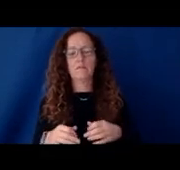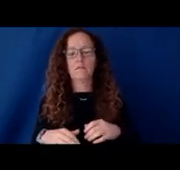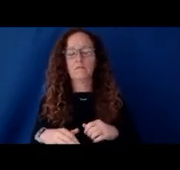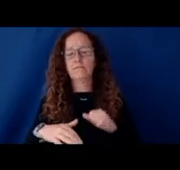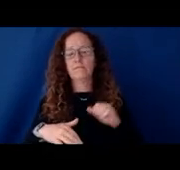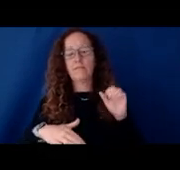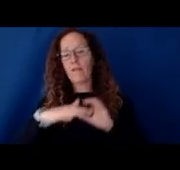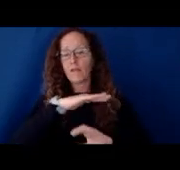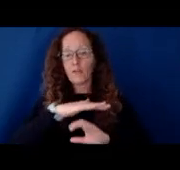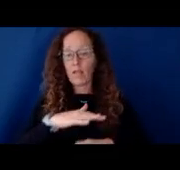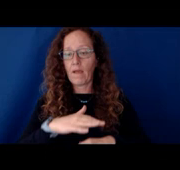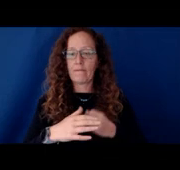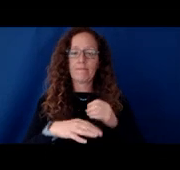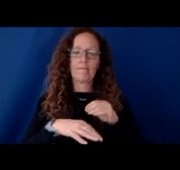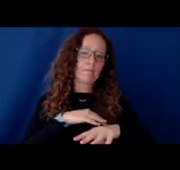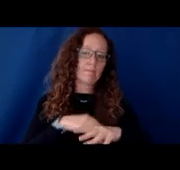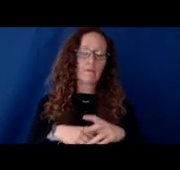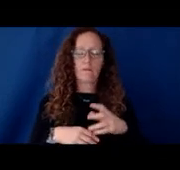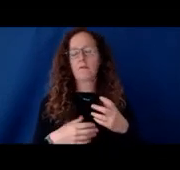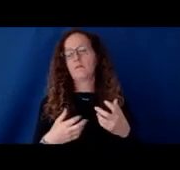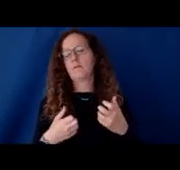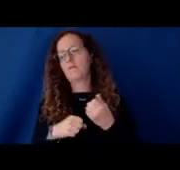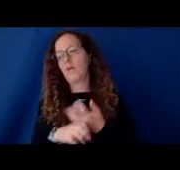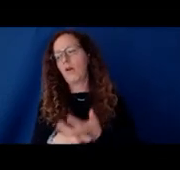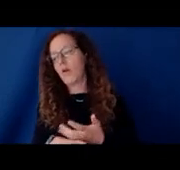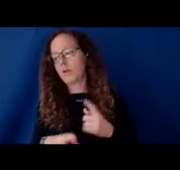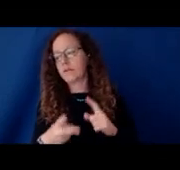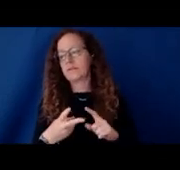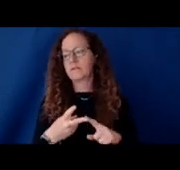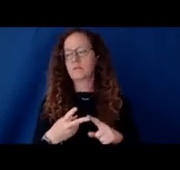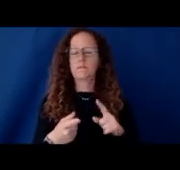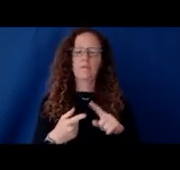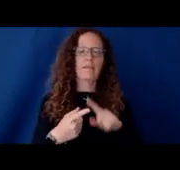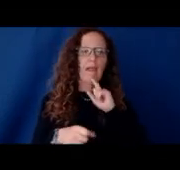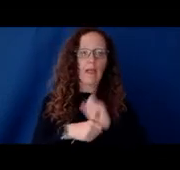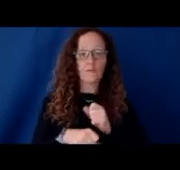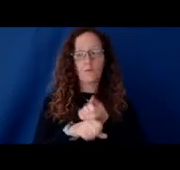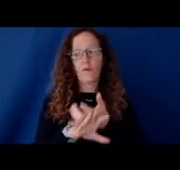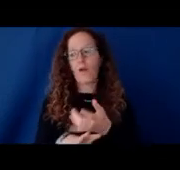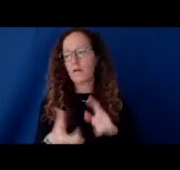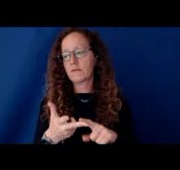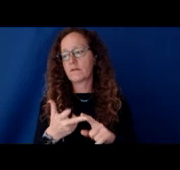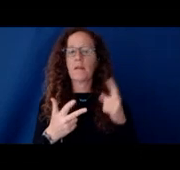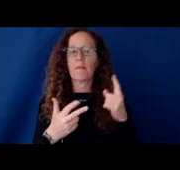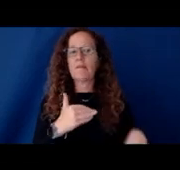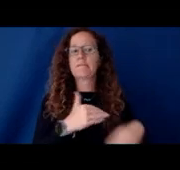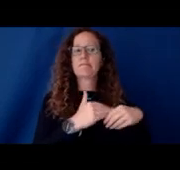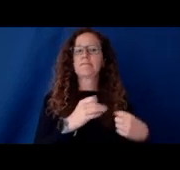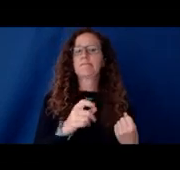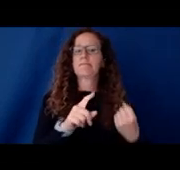listed. And these are usually causes that sort of might indicates heat exposure, some may not. So,